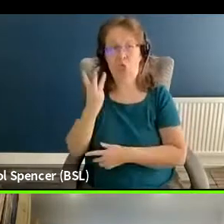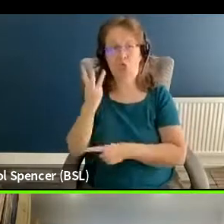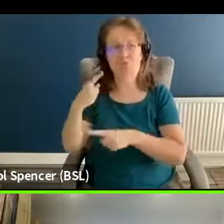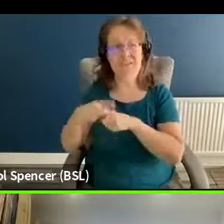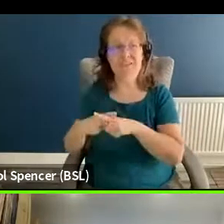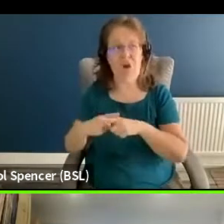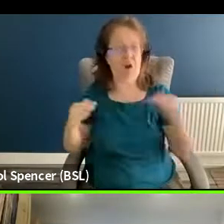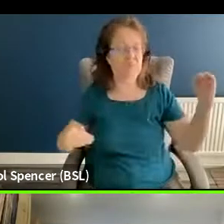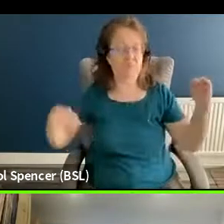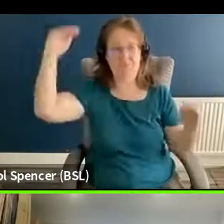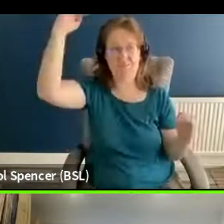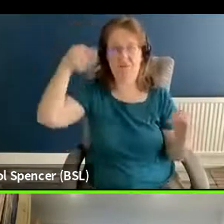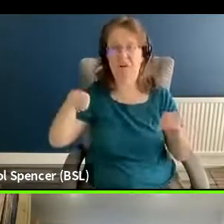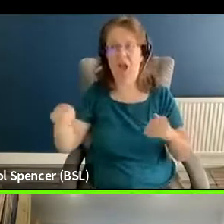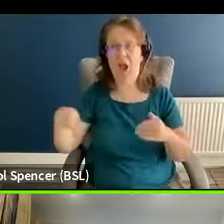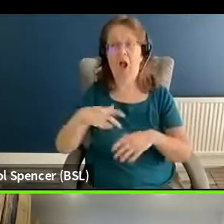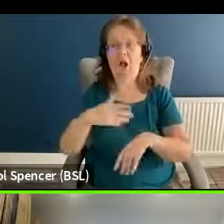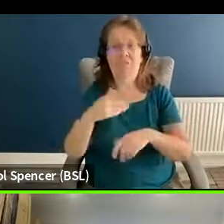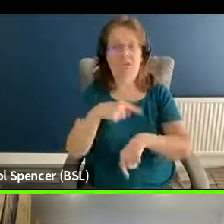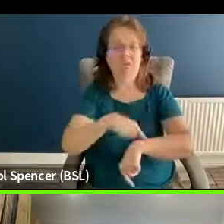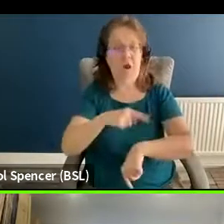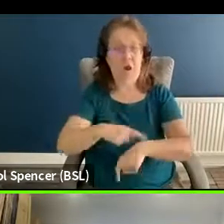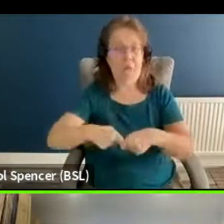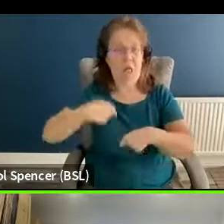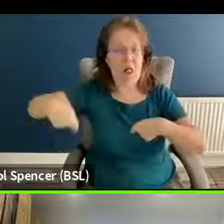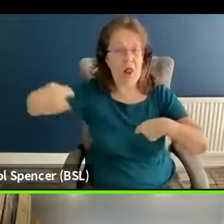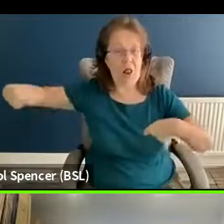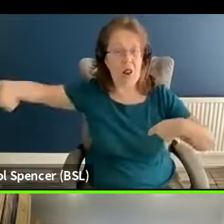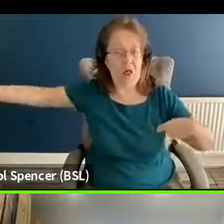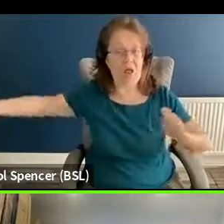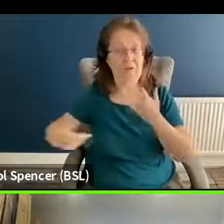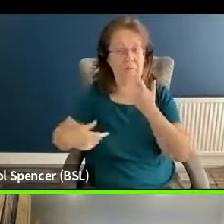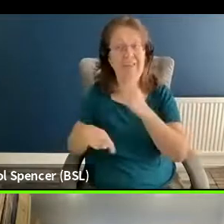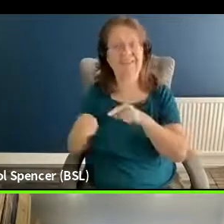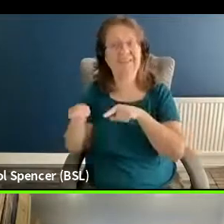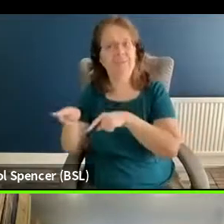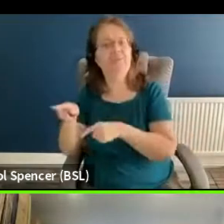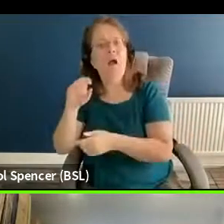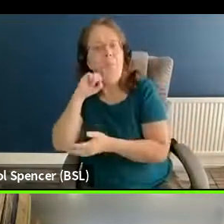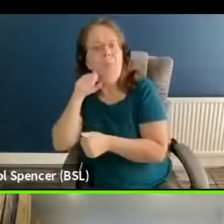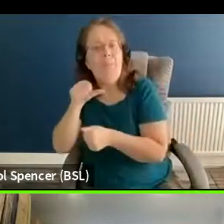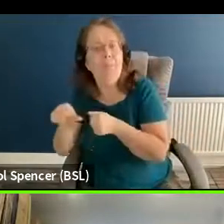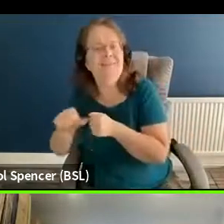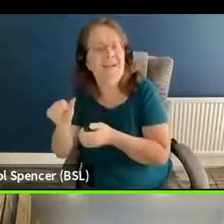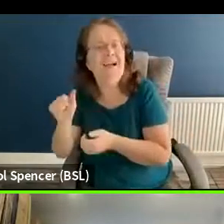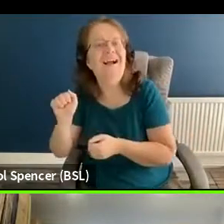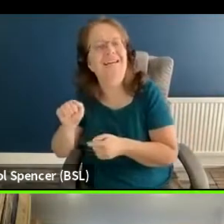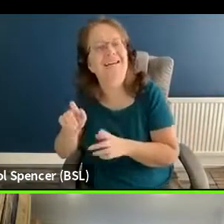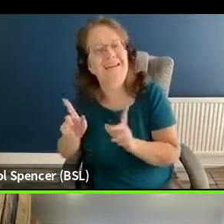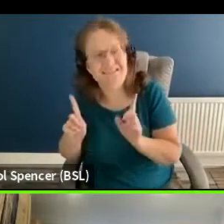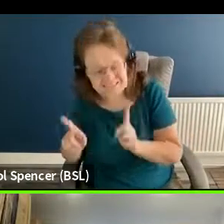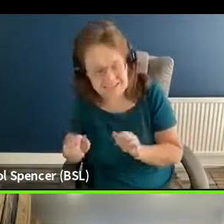taking three times as long? Yes, it will be better, but there are commercial